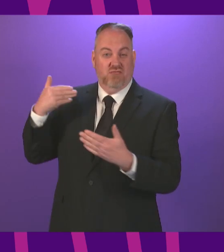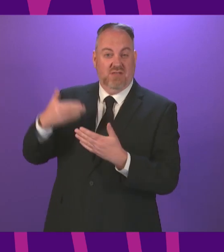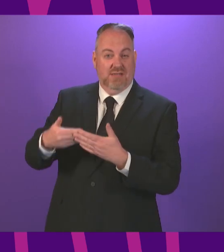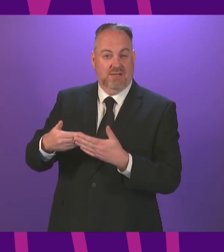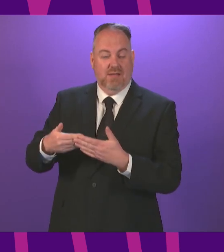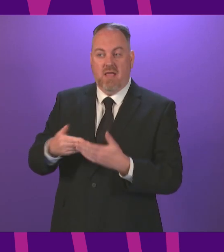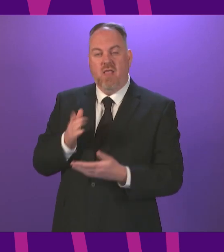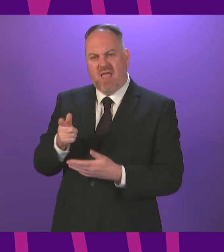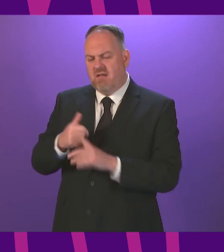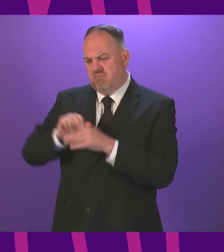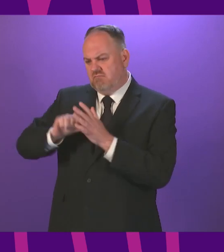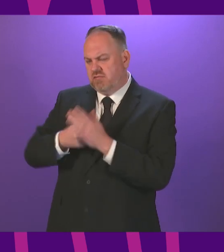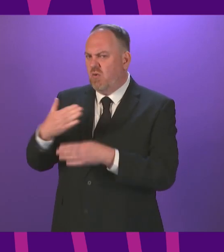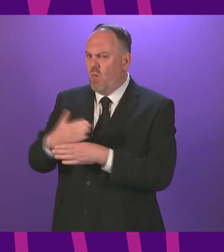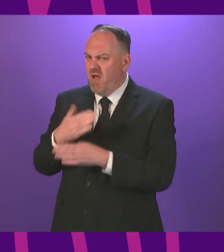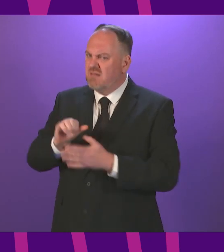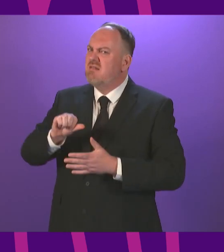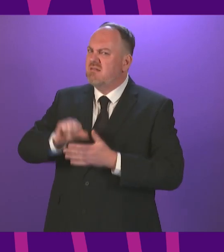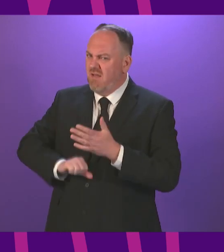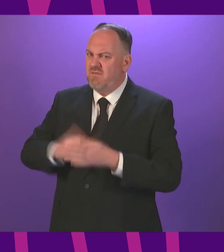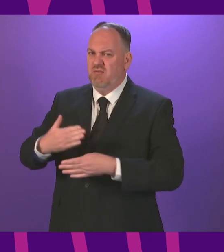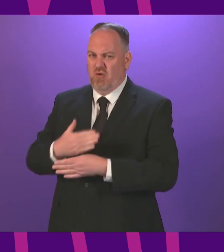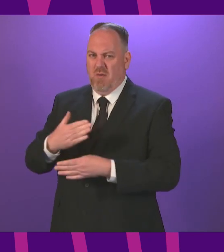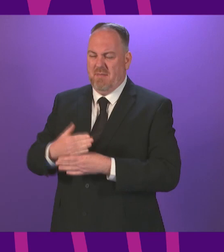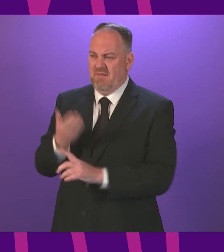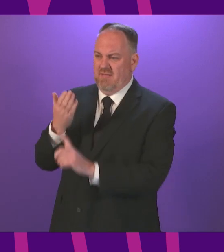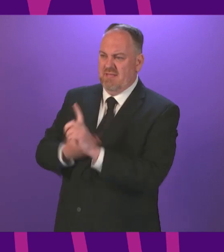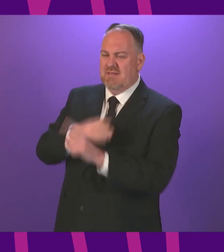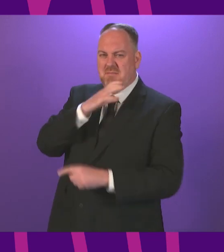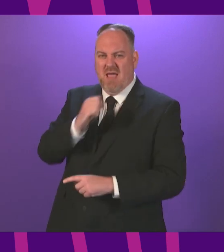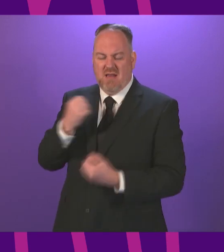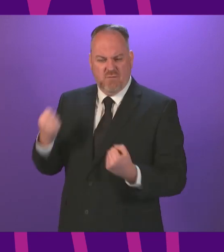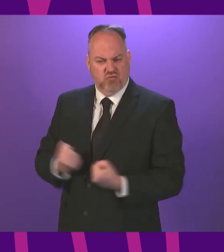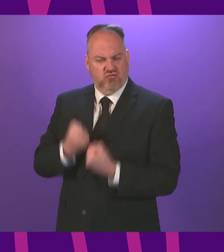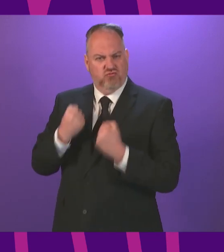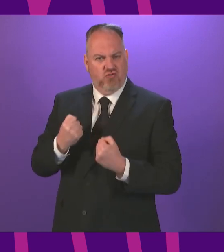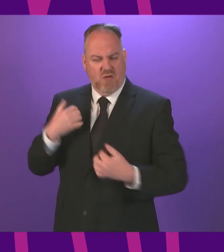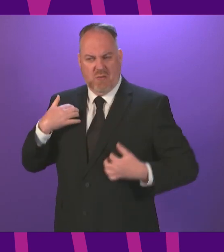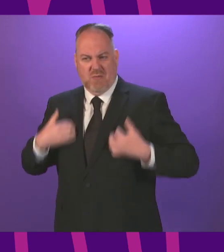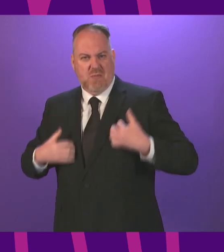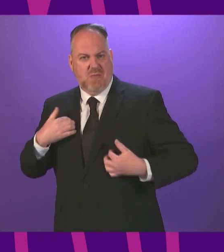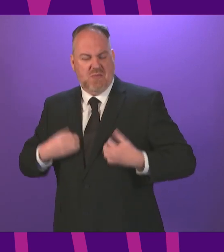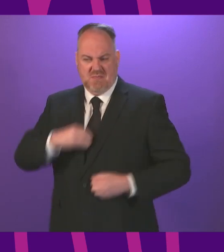an easy one—particularly, perhaps, for someone who is spirited and energetic by temperament.